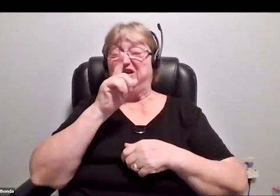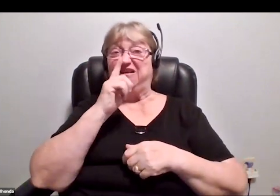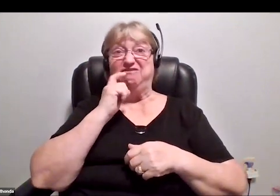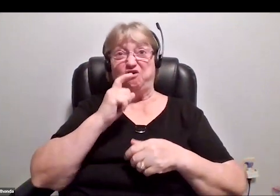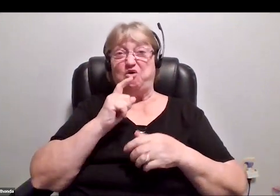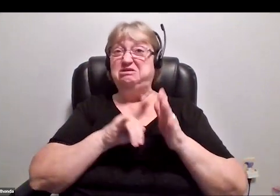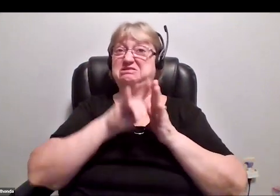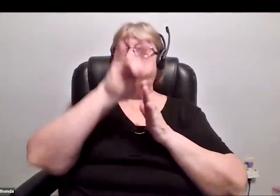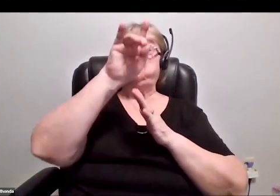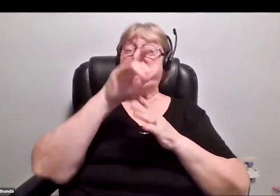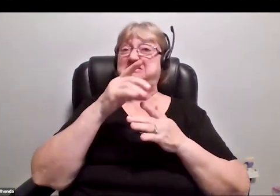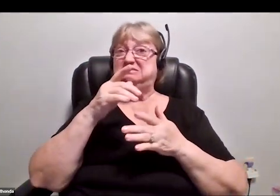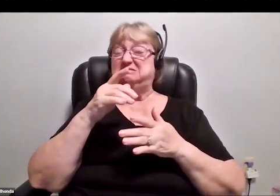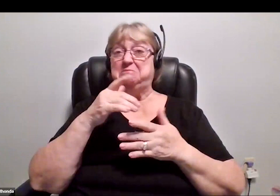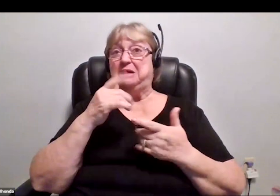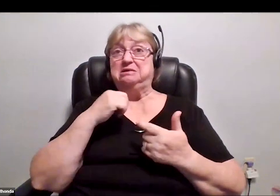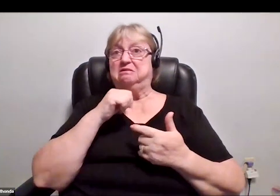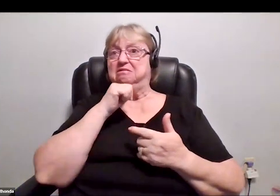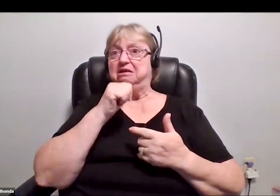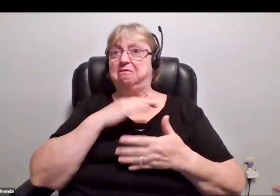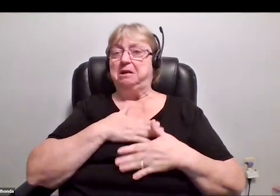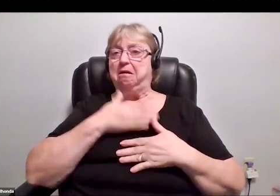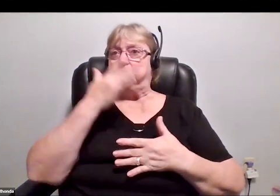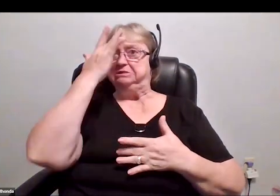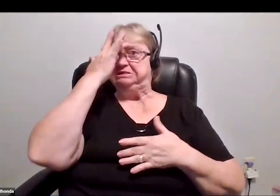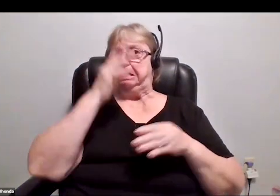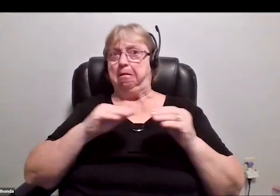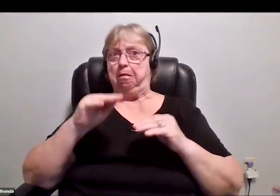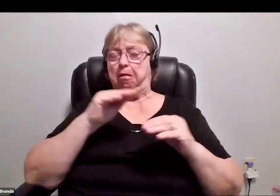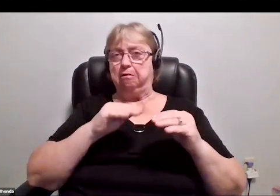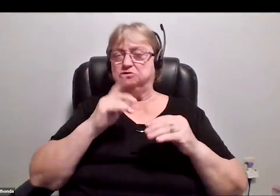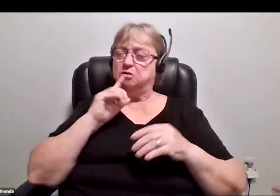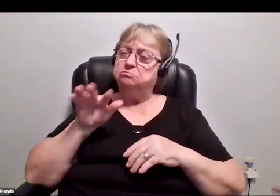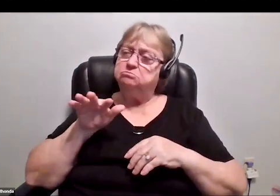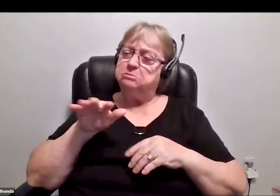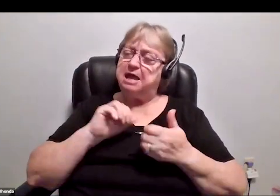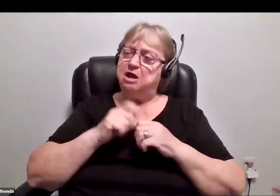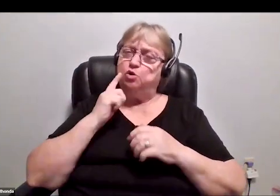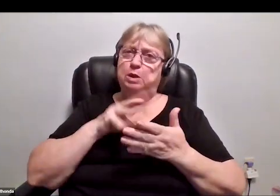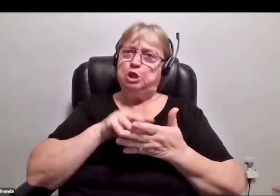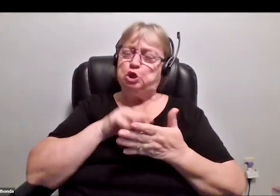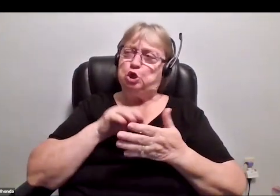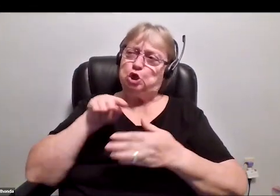because they didn't get motion sick. They were studied, how can we learn? How to reduce motion sickness